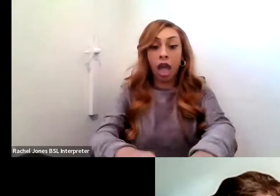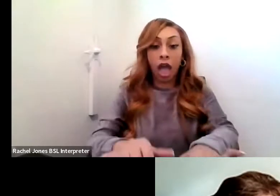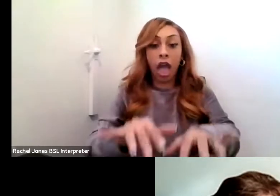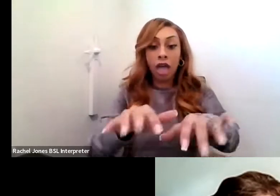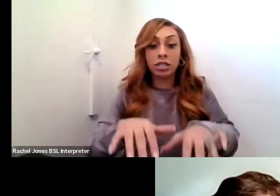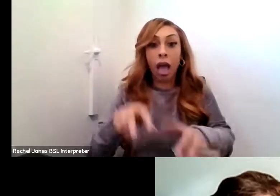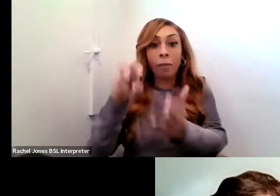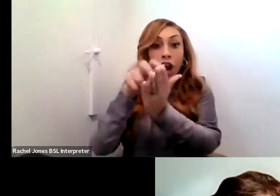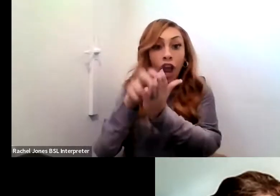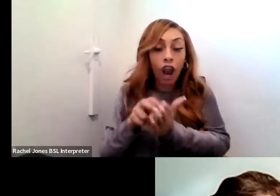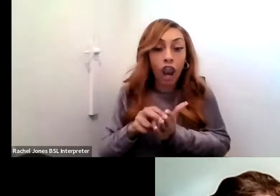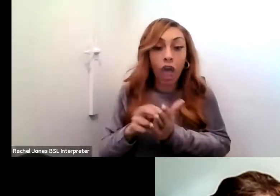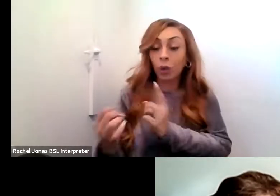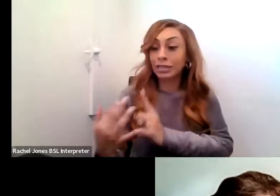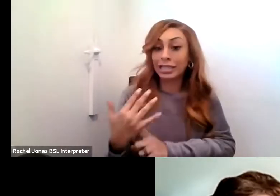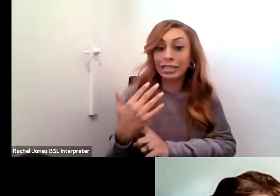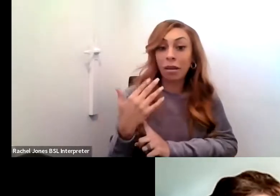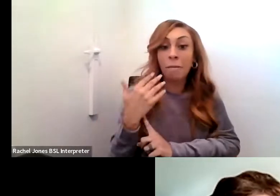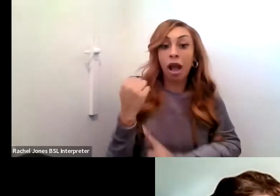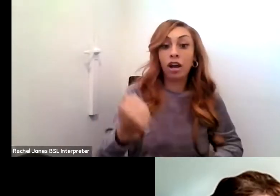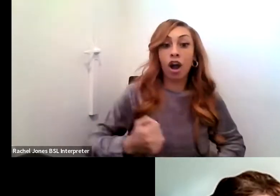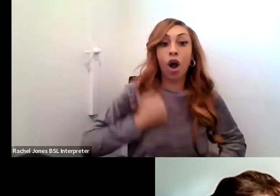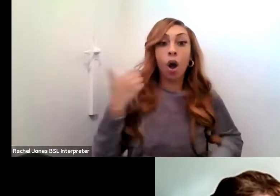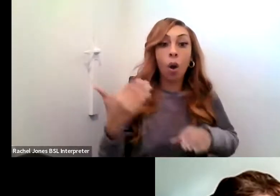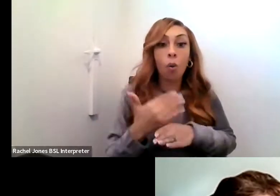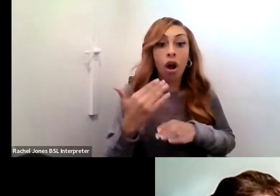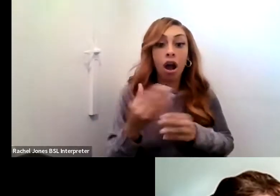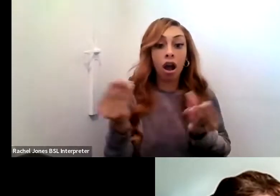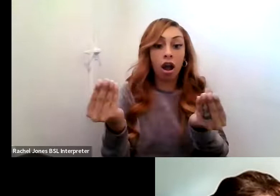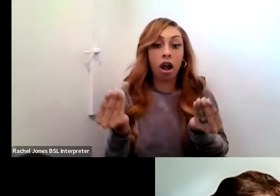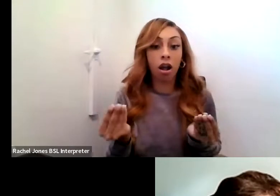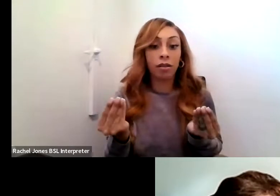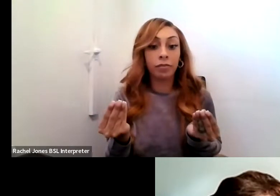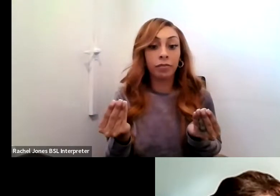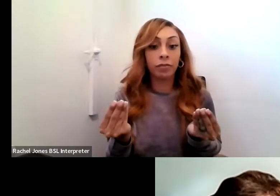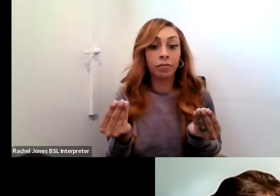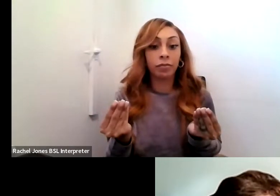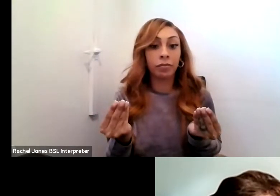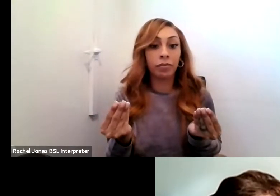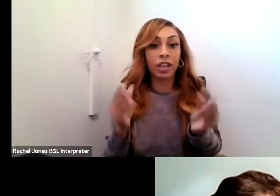that that's inspired in me about my own work, and I've not got my laptop out in the middle of a theatre,